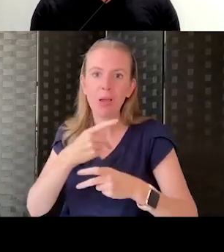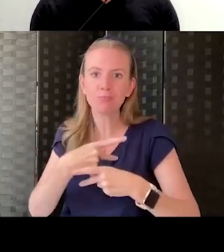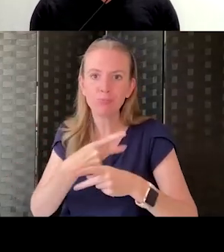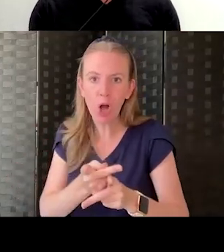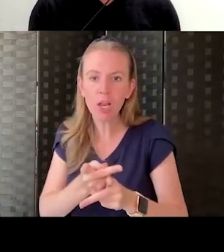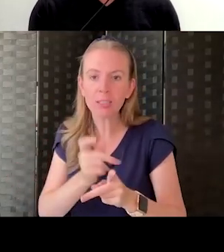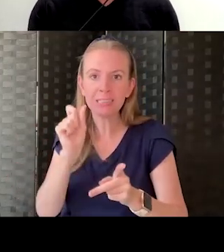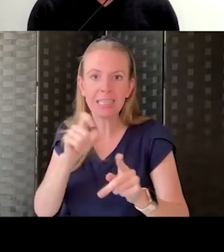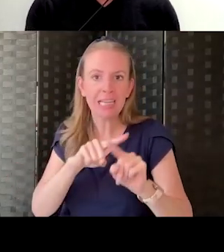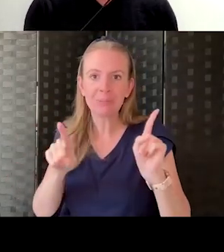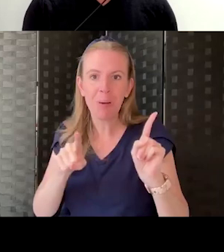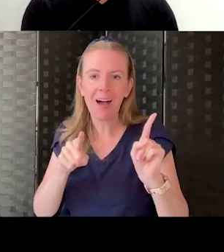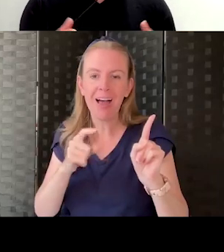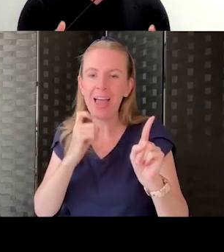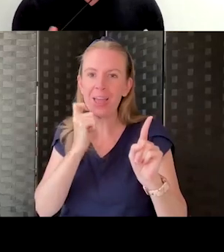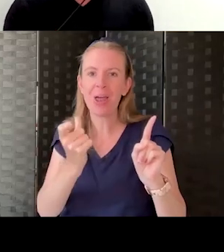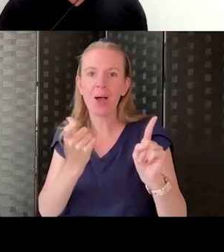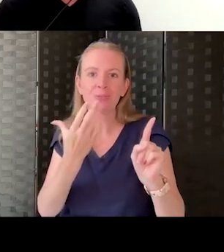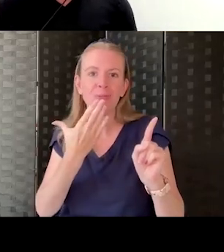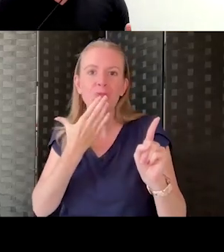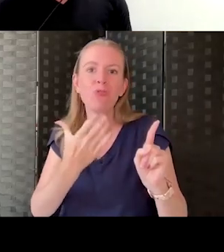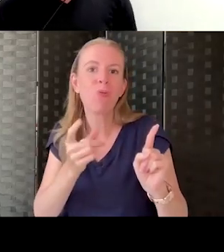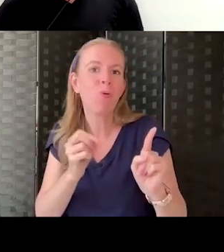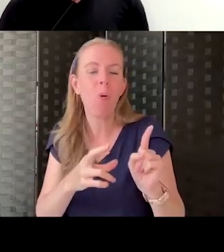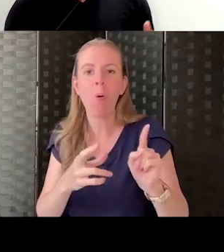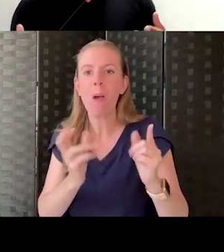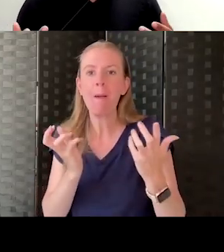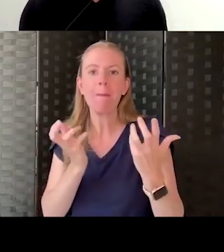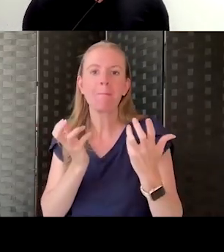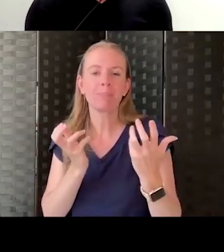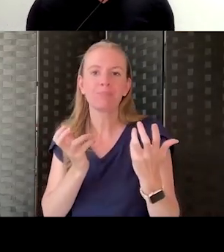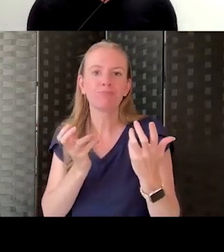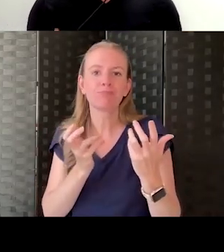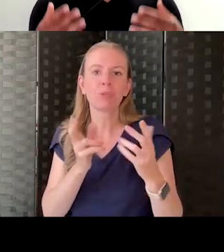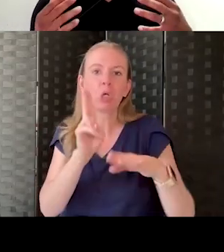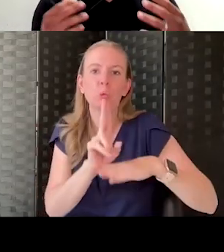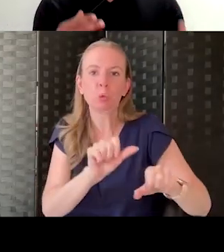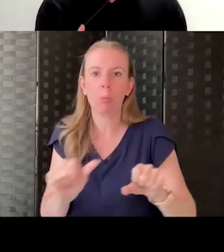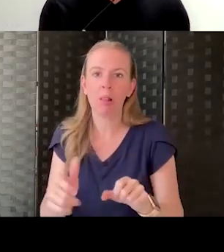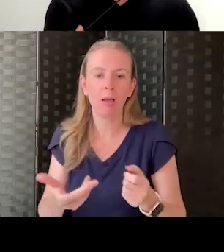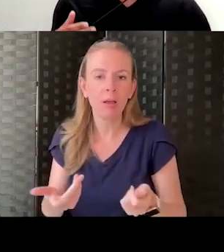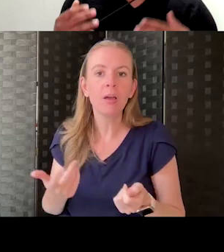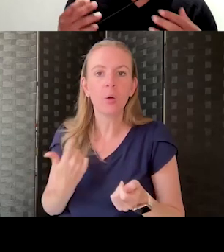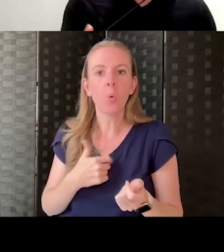product that you wanted or the product that your users can even use. We have to be mindful and set